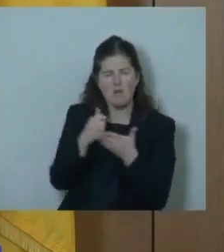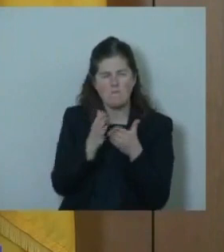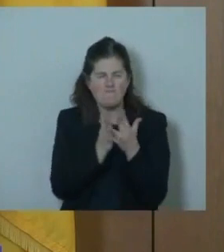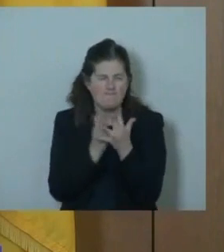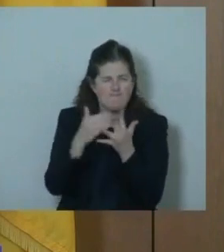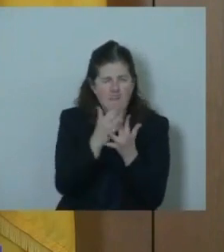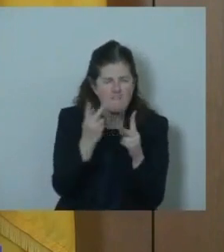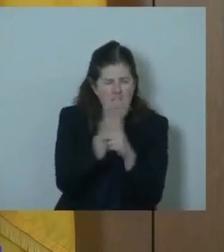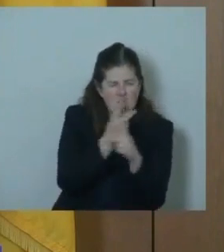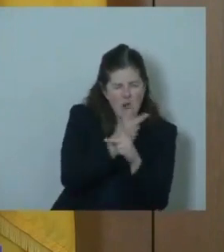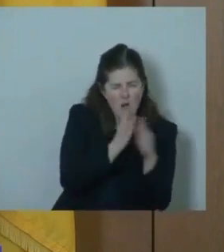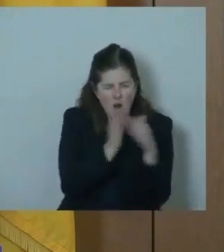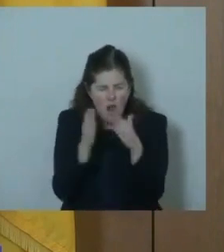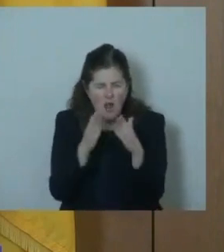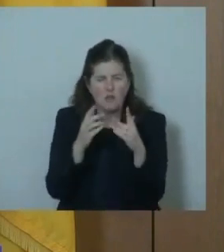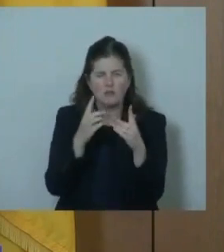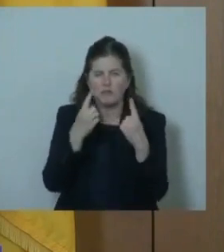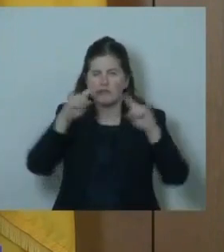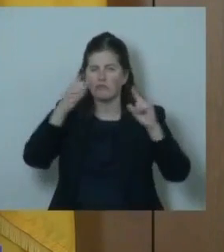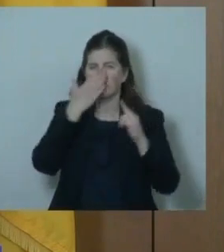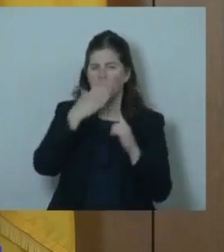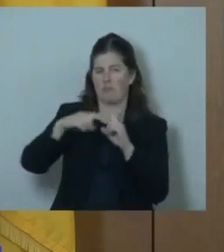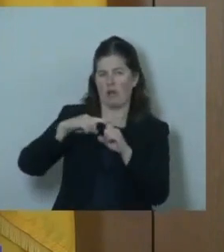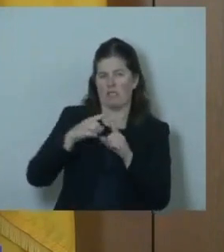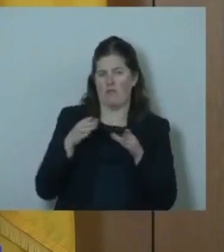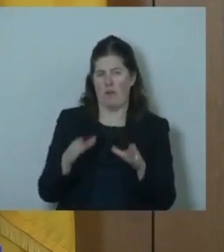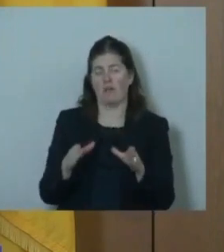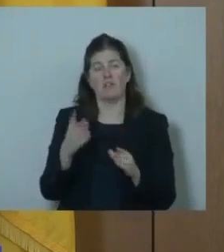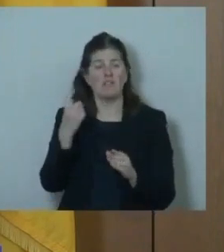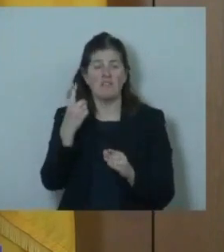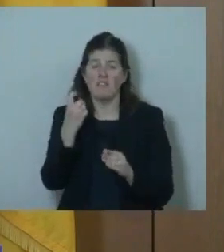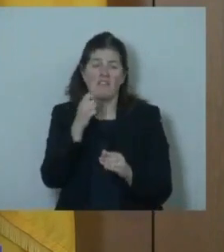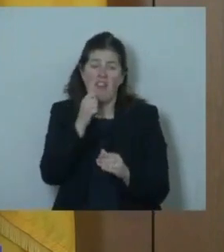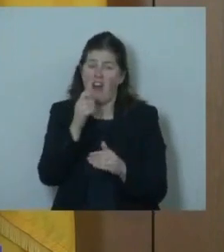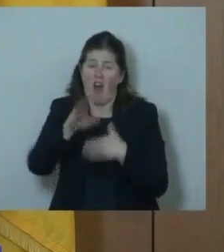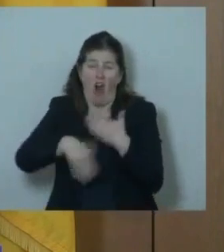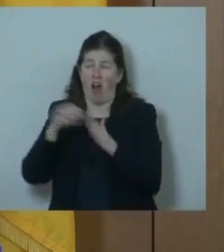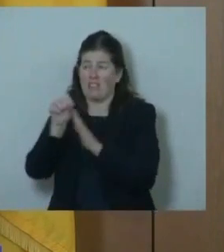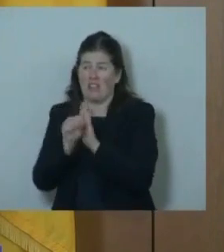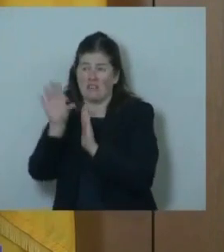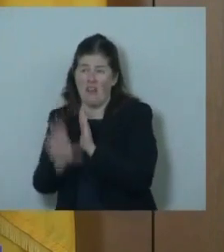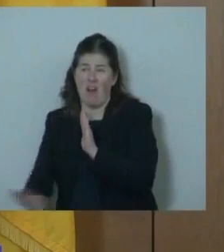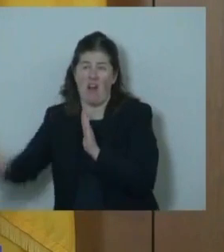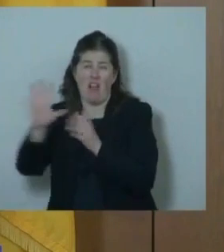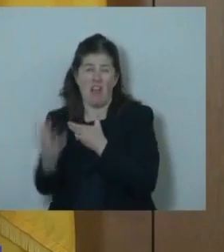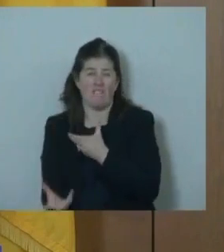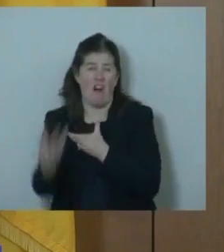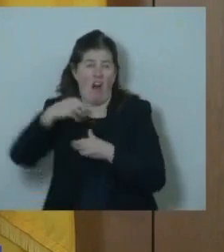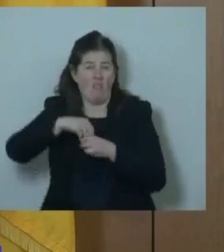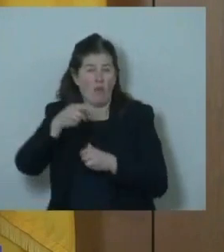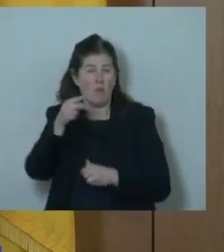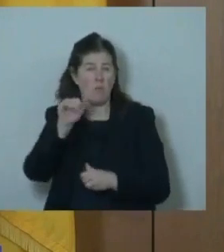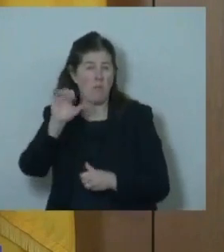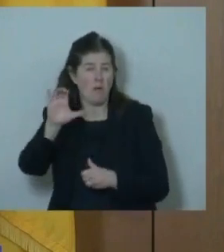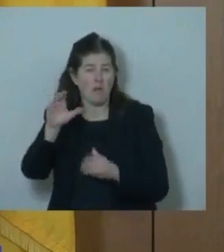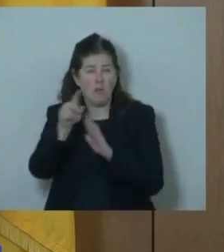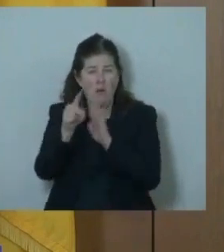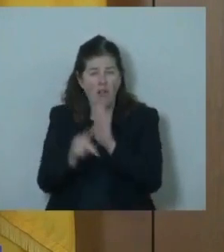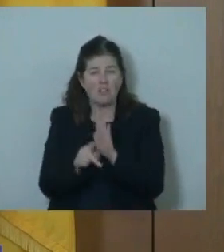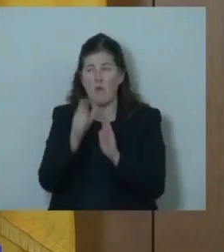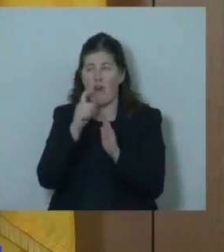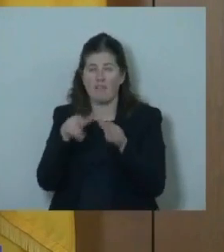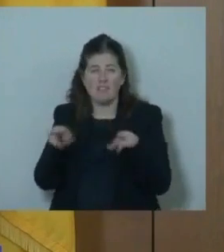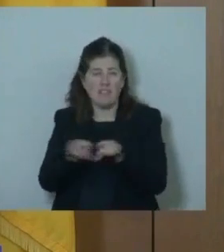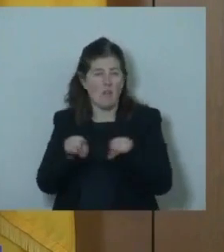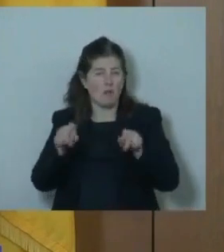IT’S INCREDIBLE TO HAVE THESE KIND OF EXPERTS WHO ARE HELPING YOU NAVIGATE OR THREAD THE NEEDLE IN A PRODUCTIVE WAY.